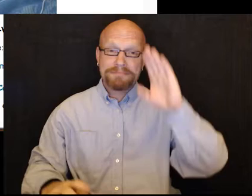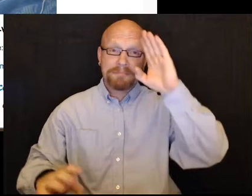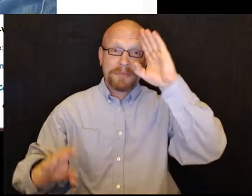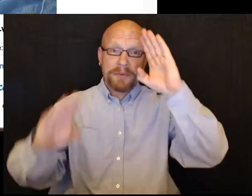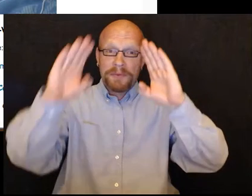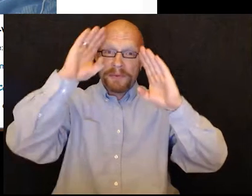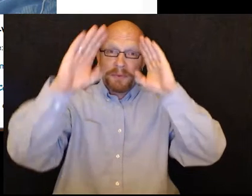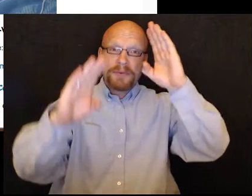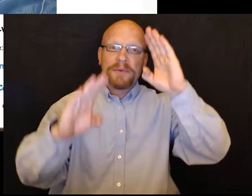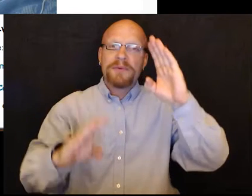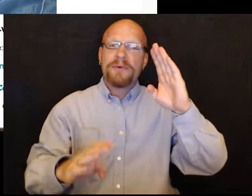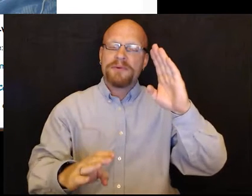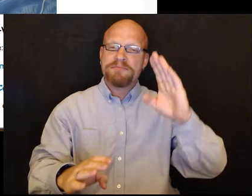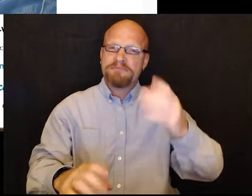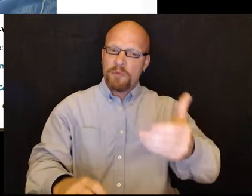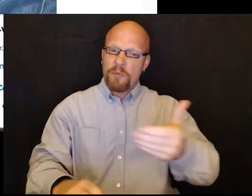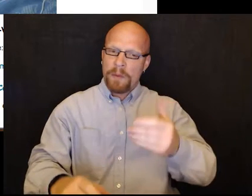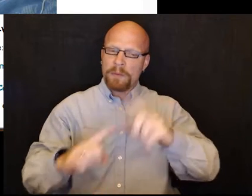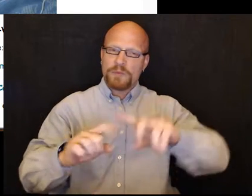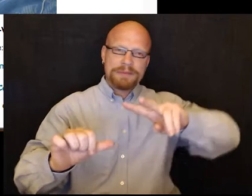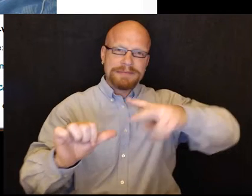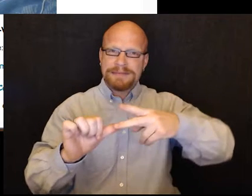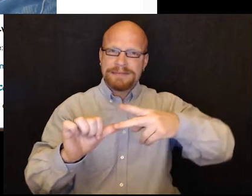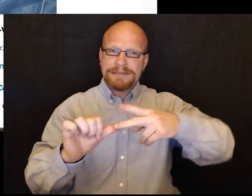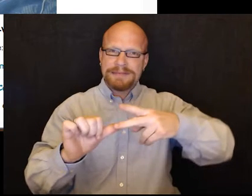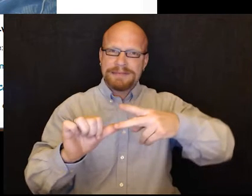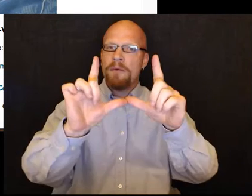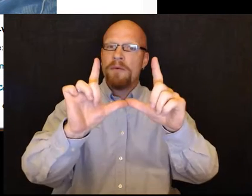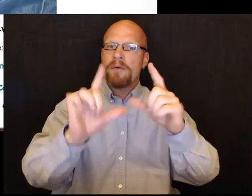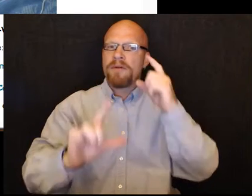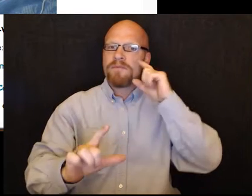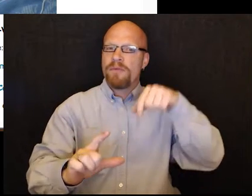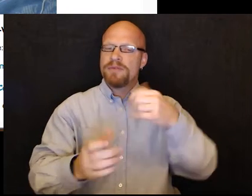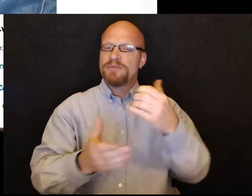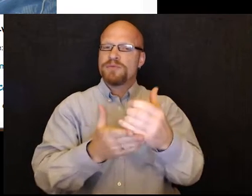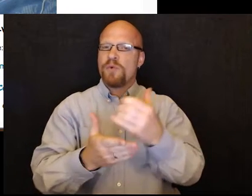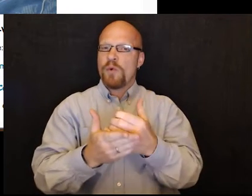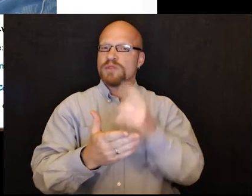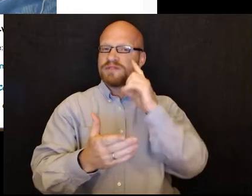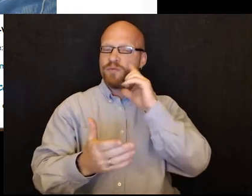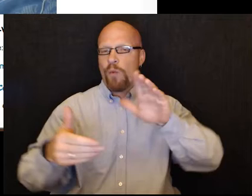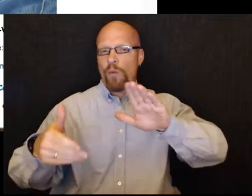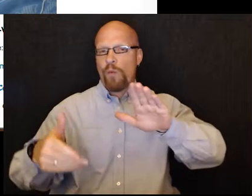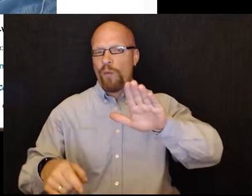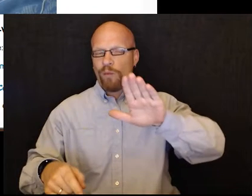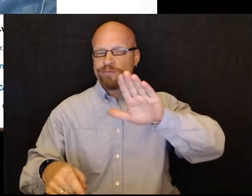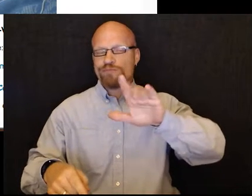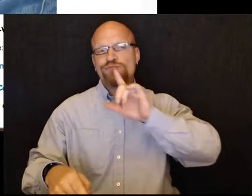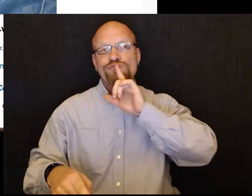hello everybody welcome to the second vlog for this course